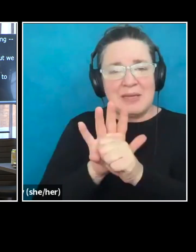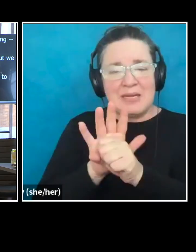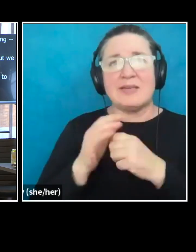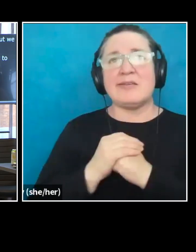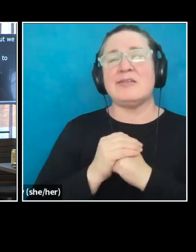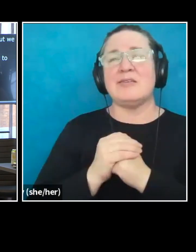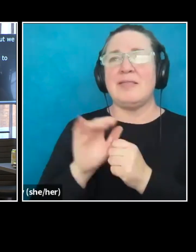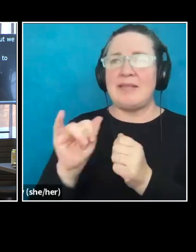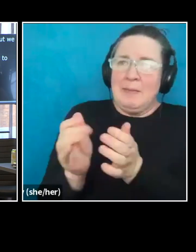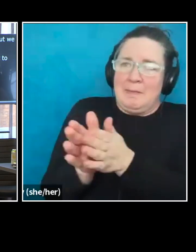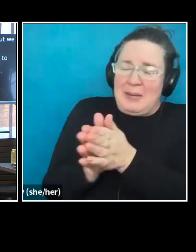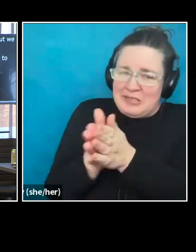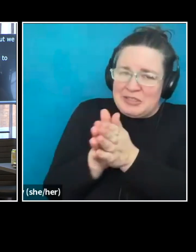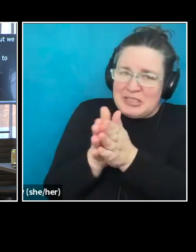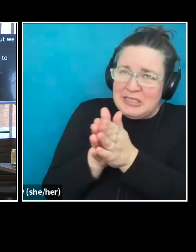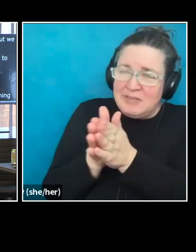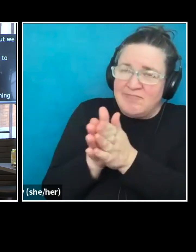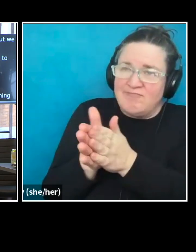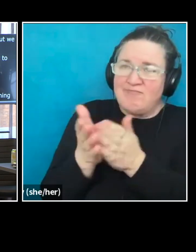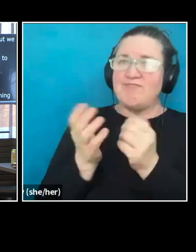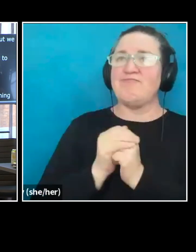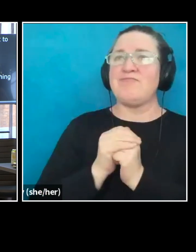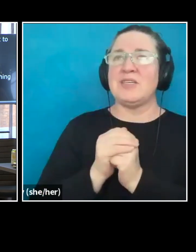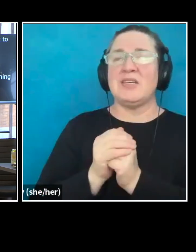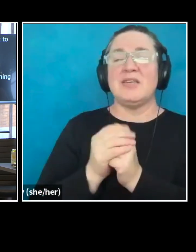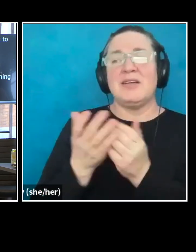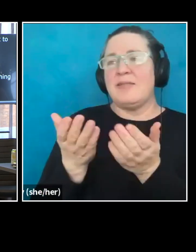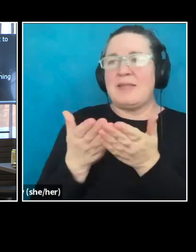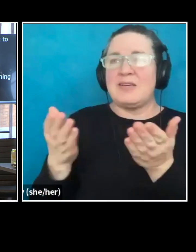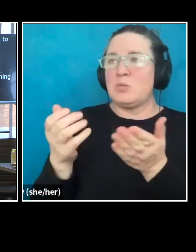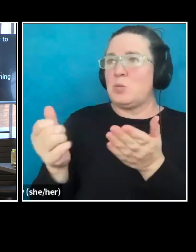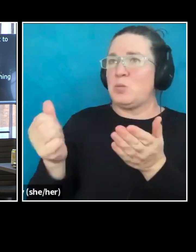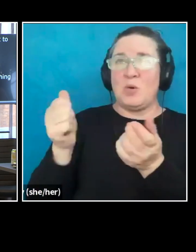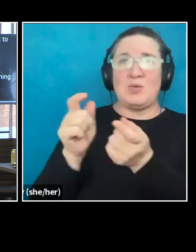for something that's that's not going to change when we you know get married and have a kid and